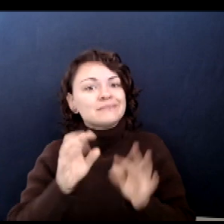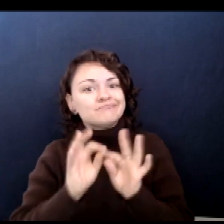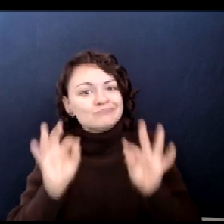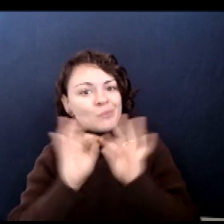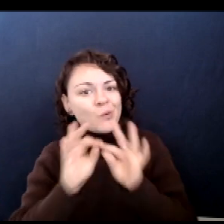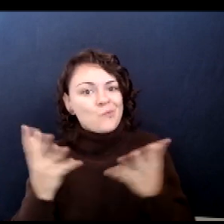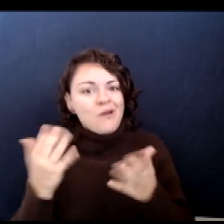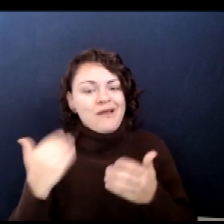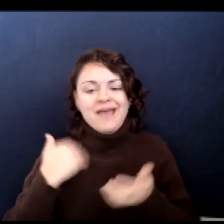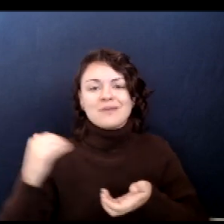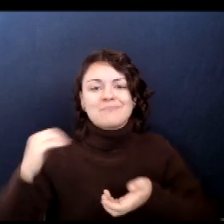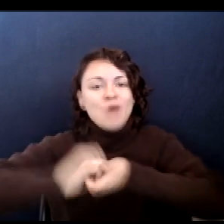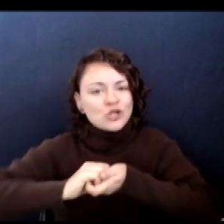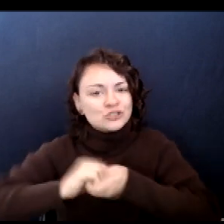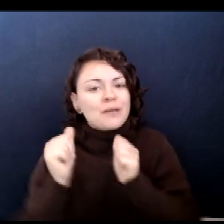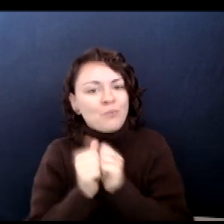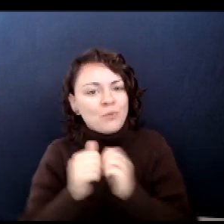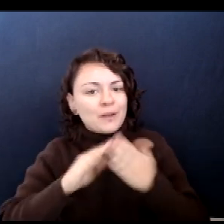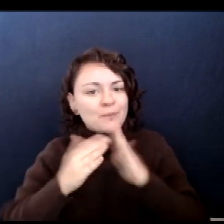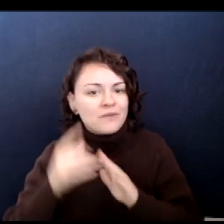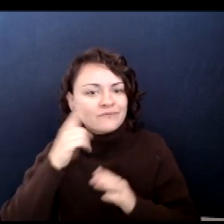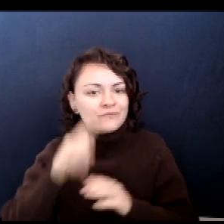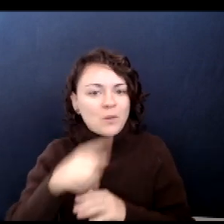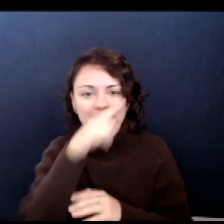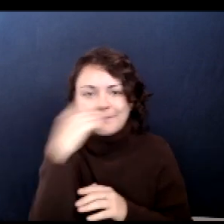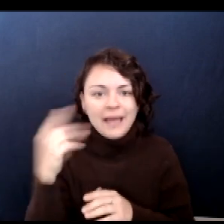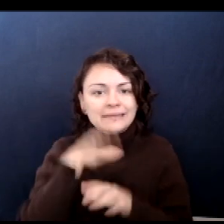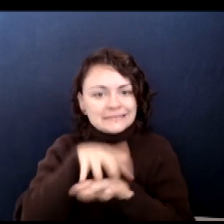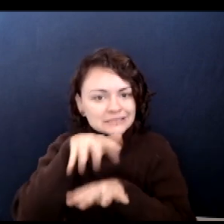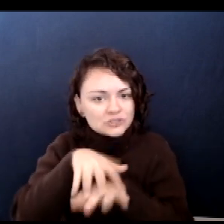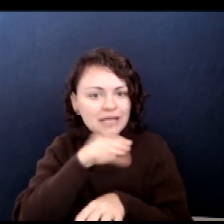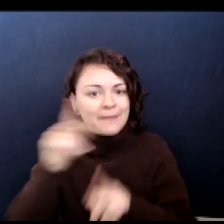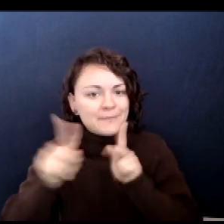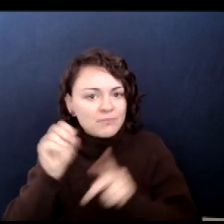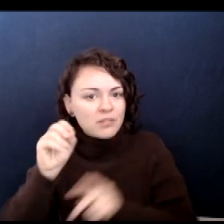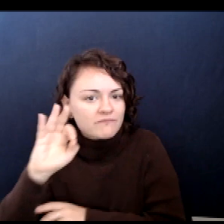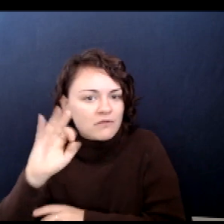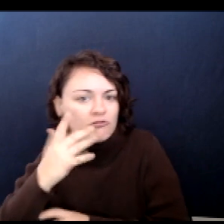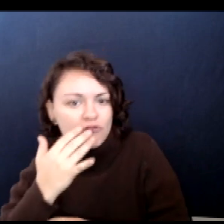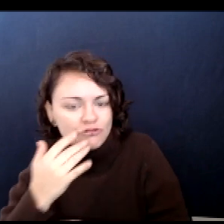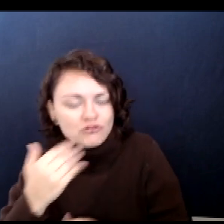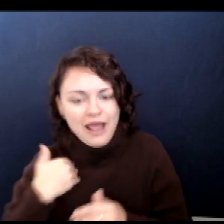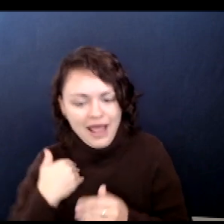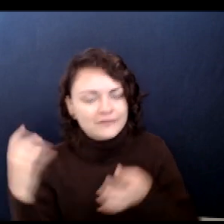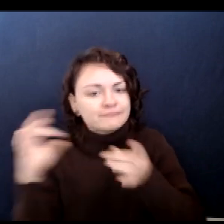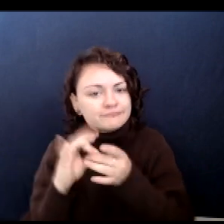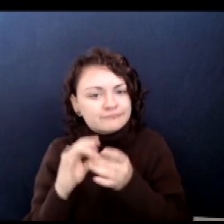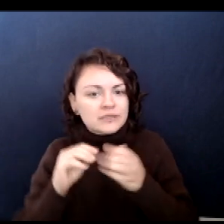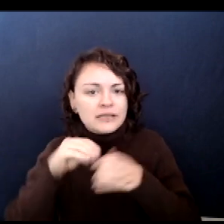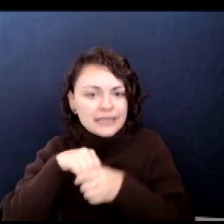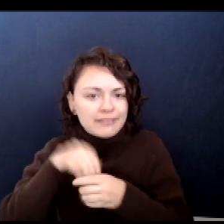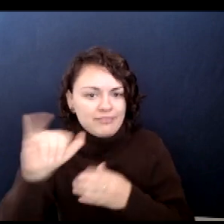indigenous and persons of color. Next slide, a second recommendation focused on the need to diversify,